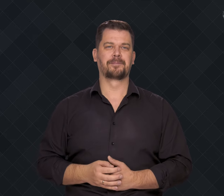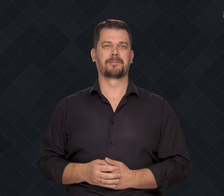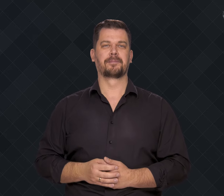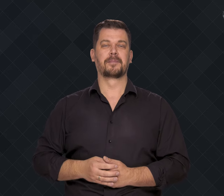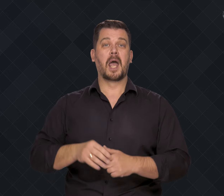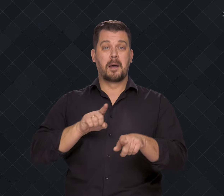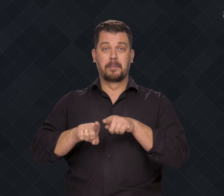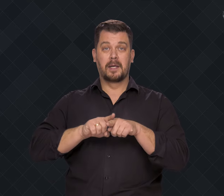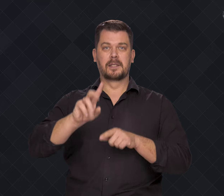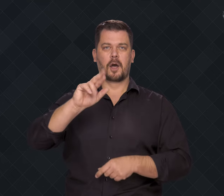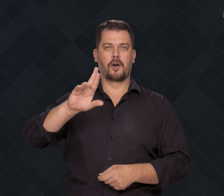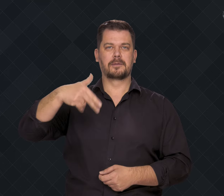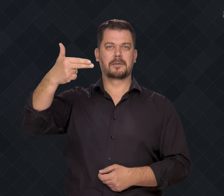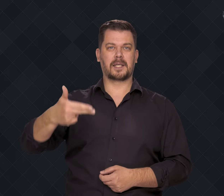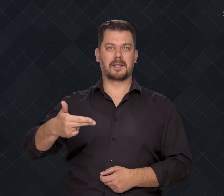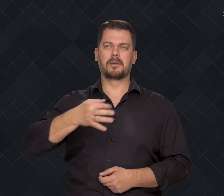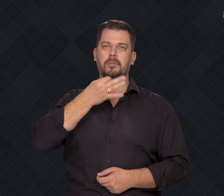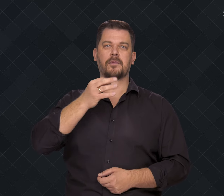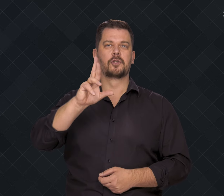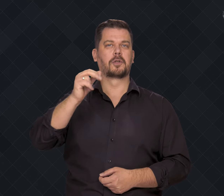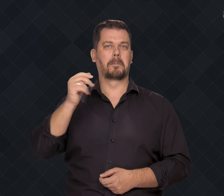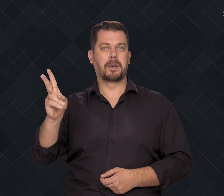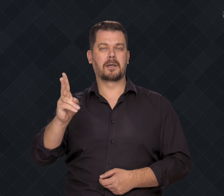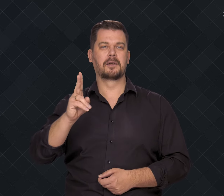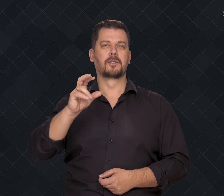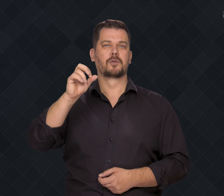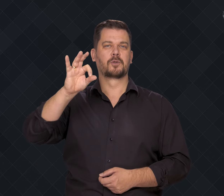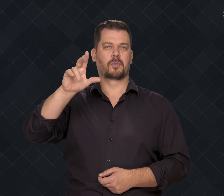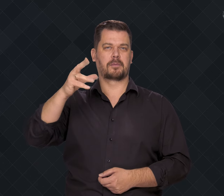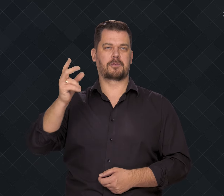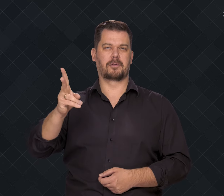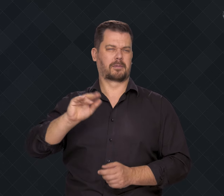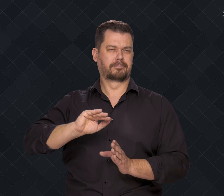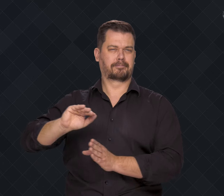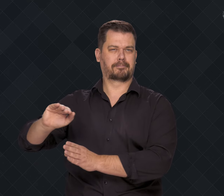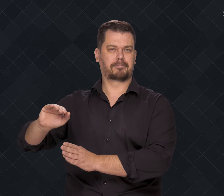The Rodzeń brothers recommend avoiding rapeseed and sunflower oils,